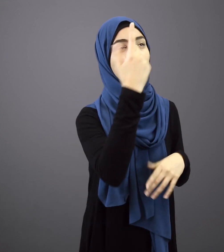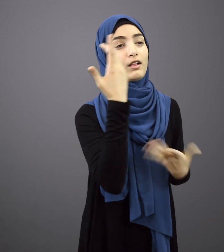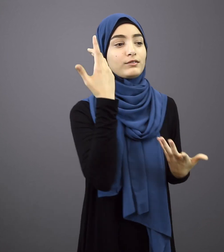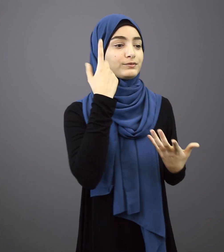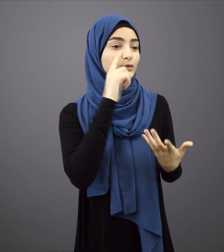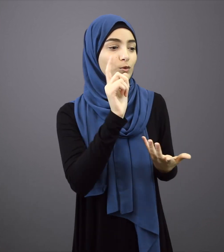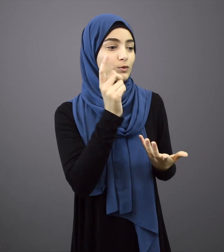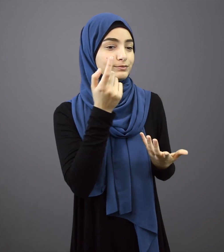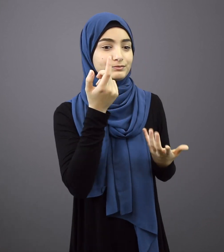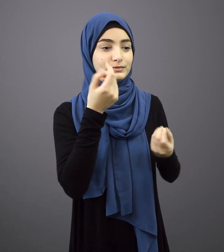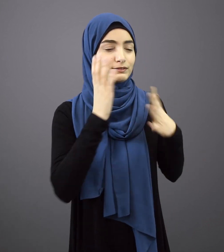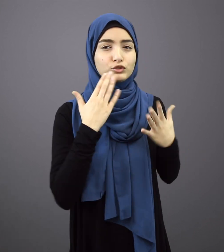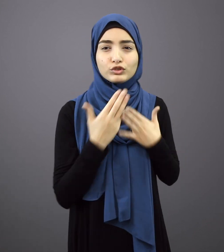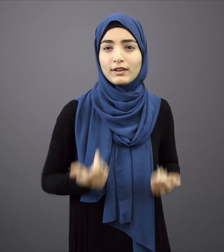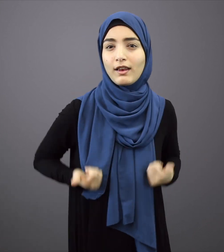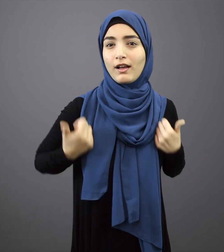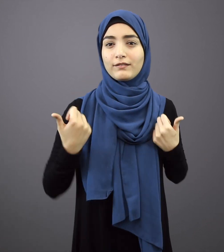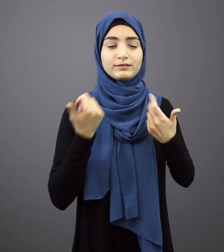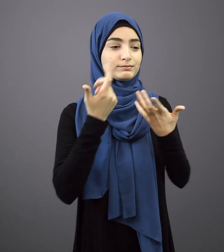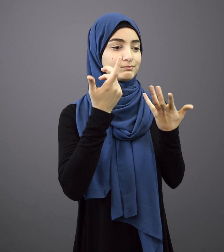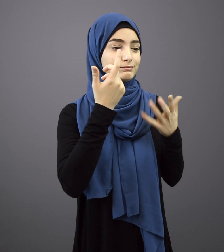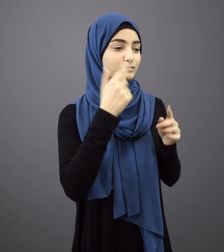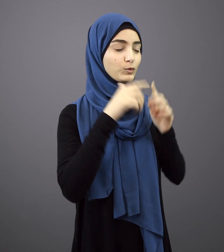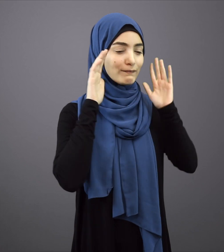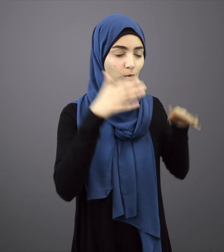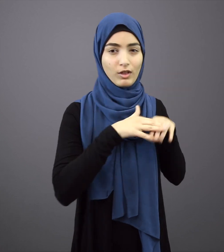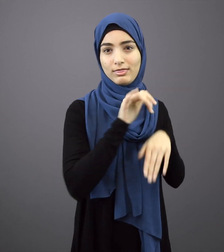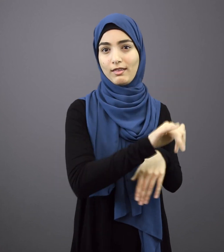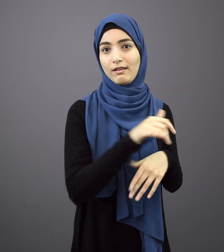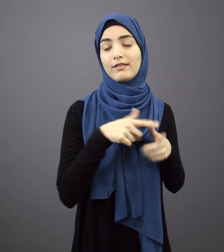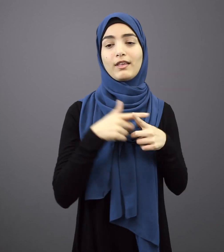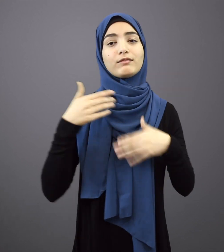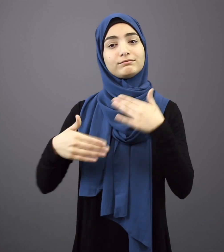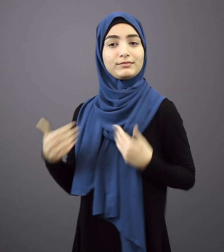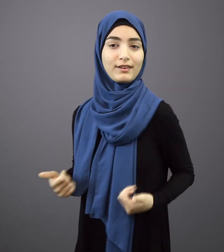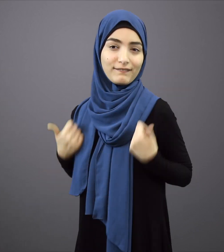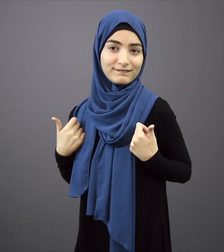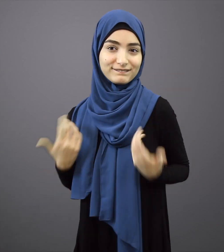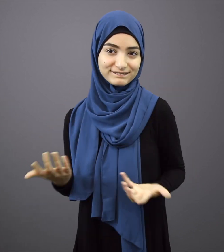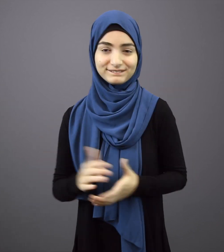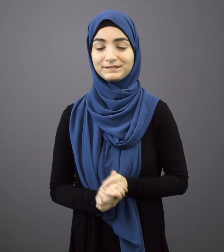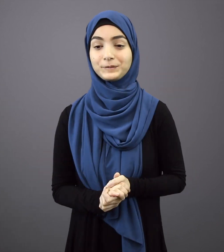To remember and thank Allah for giving us a good life So we pray to focus and then we resume life routines